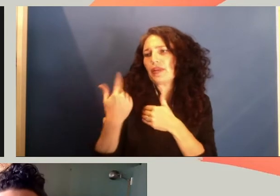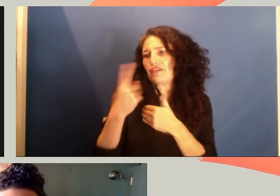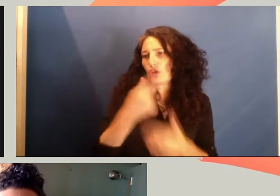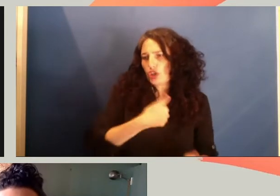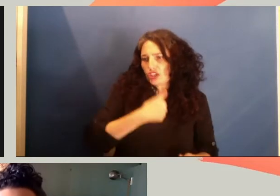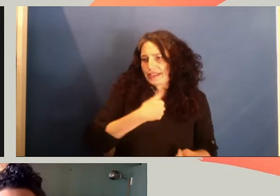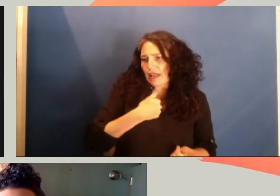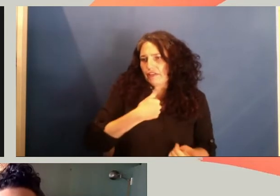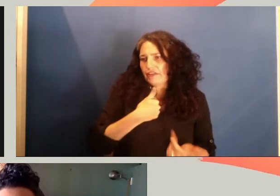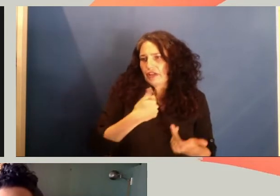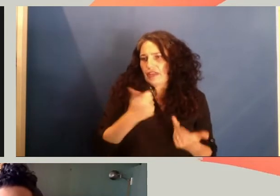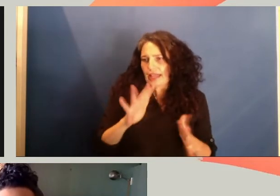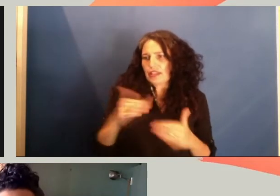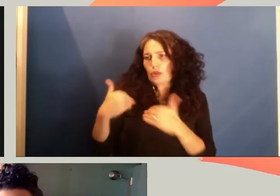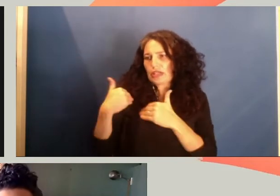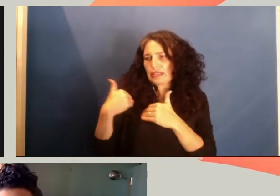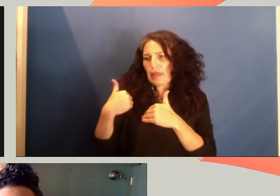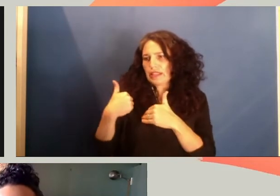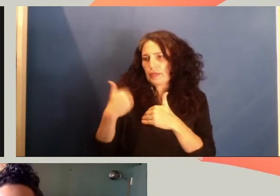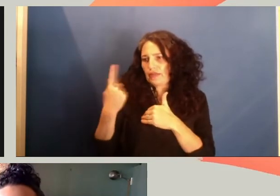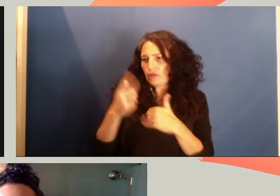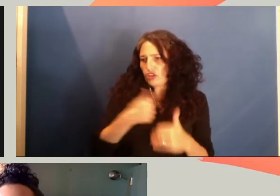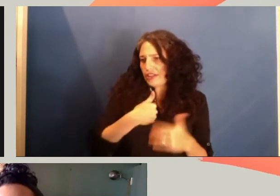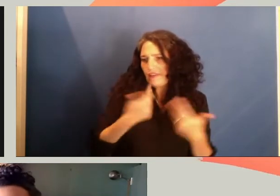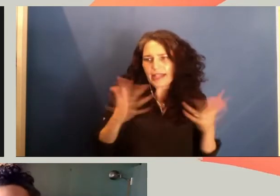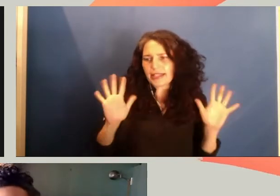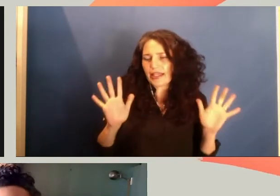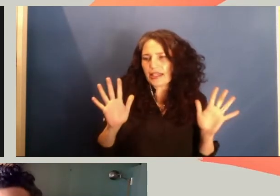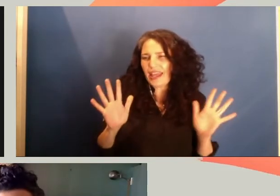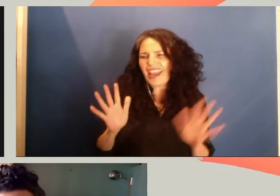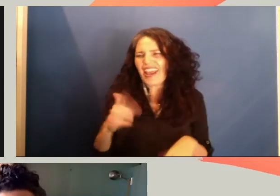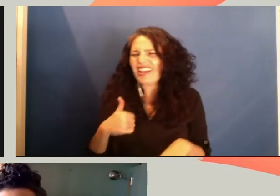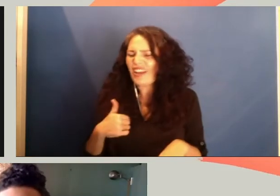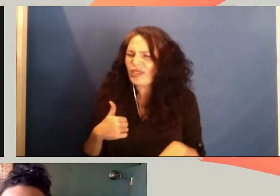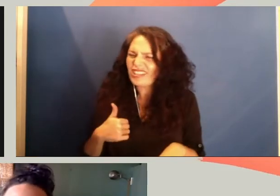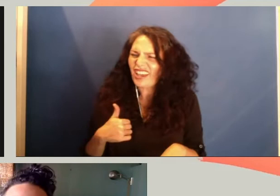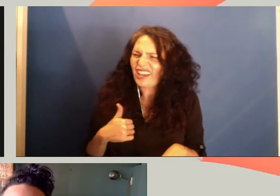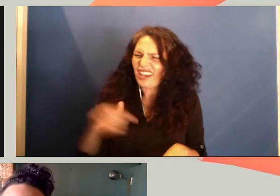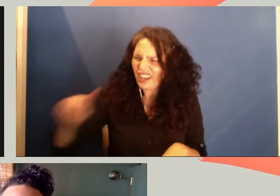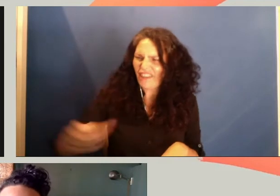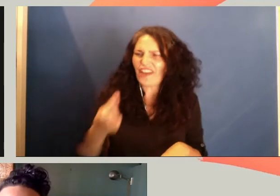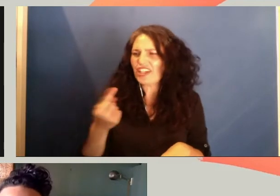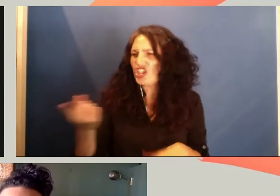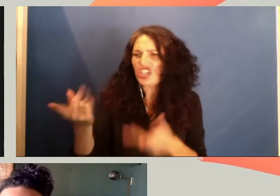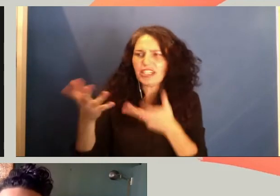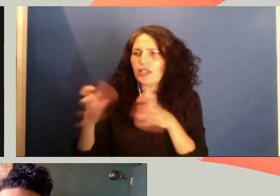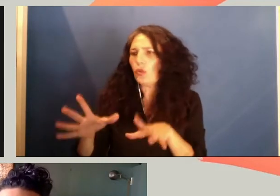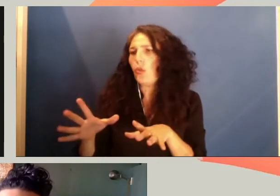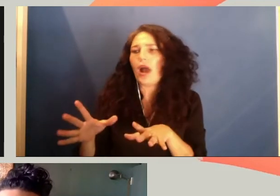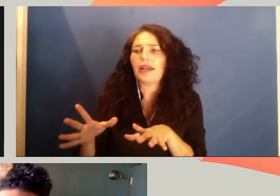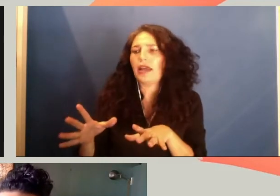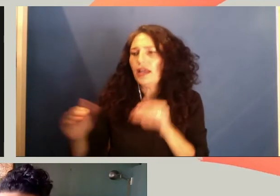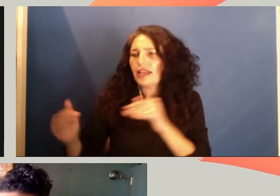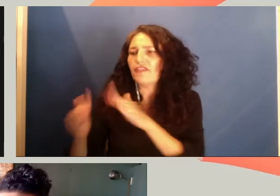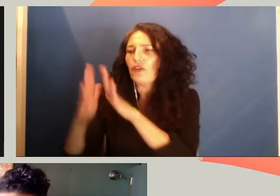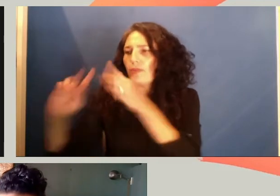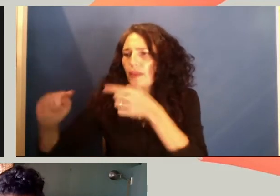and I was hurt that she shut the door and didn't want to move the conversation forward, right, she didn't wanna confront the pain that she caused.